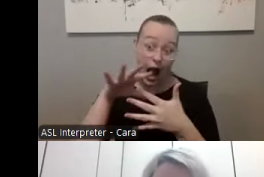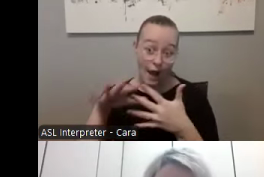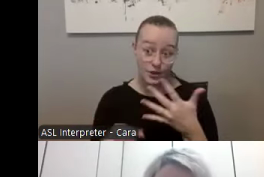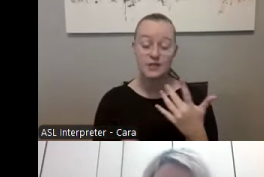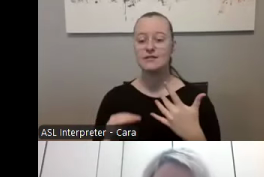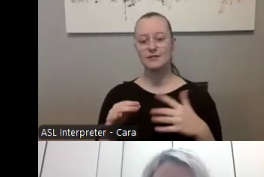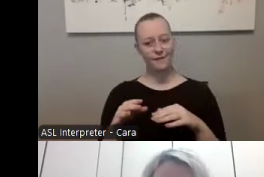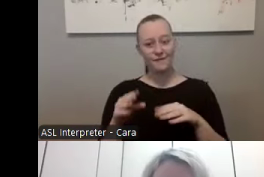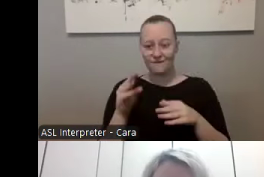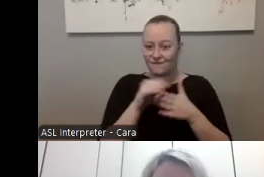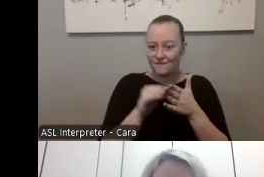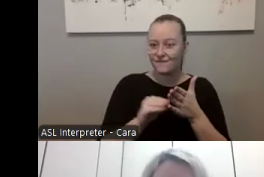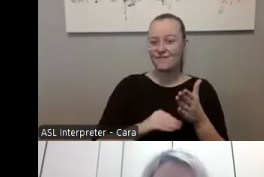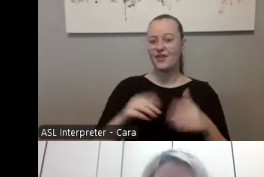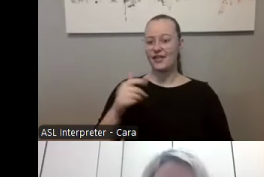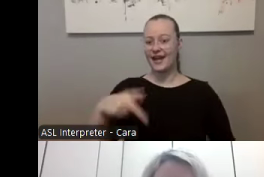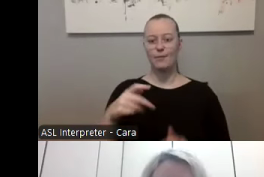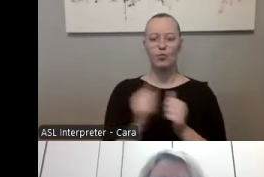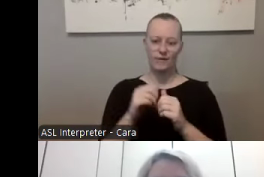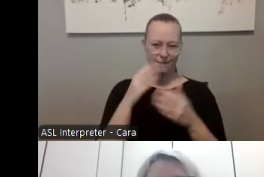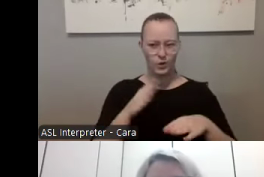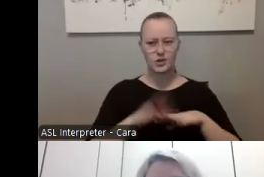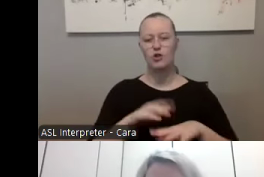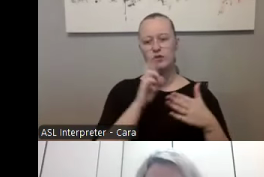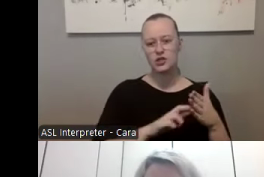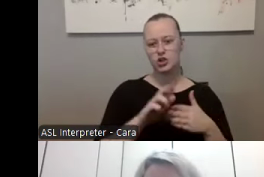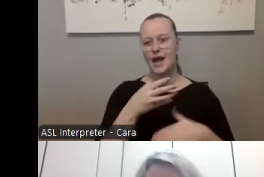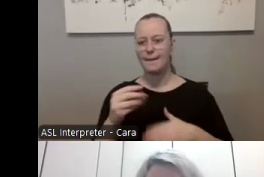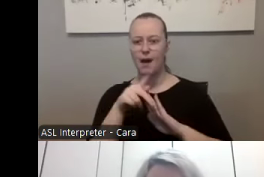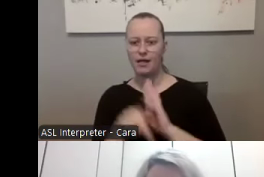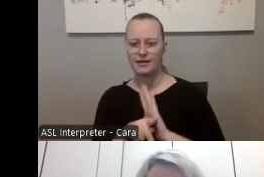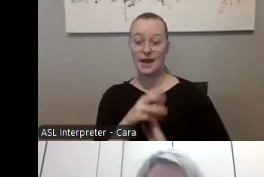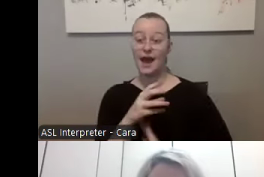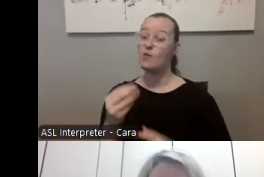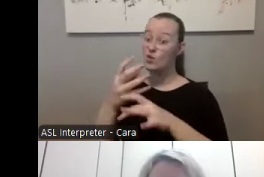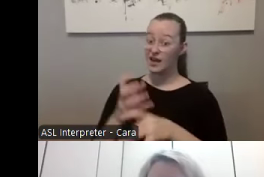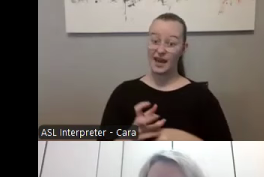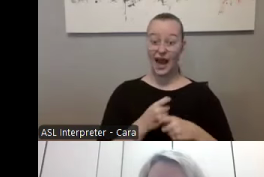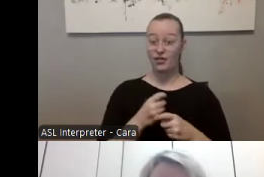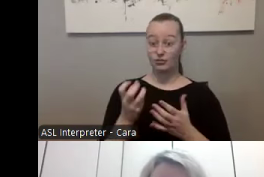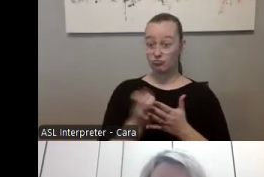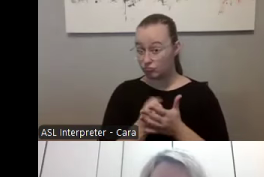always with a focus back on research and policy. And we gathered input from our external stakeholders, including people with